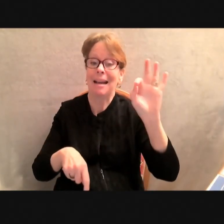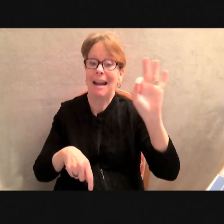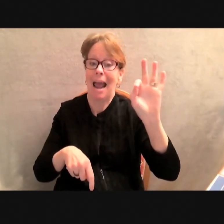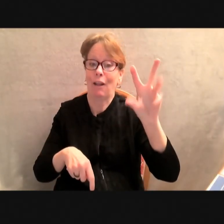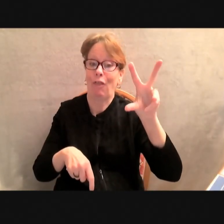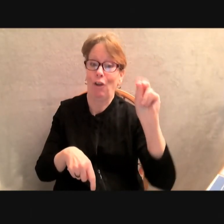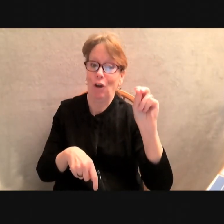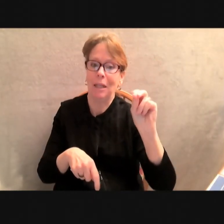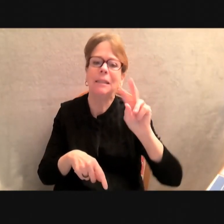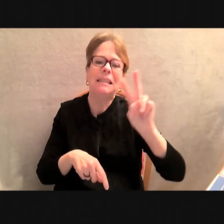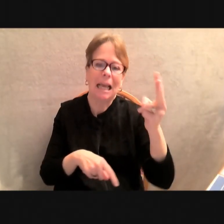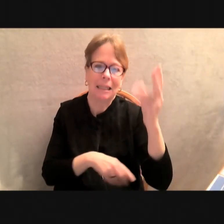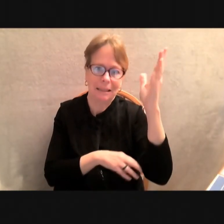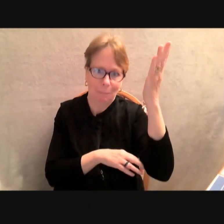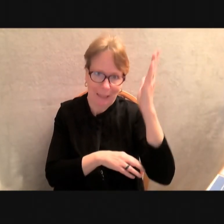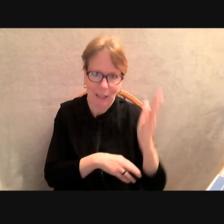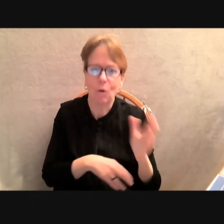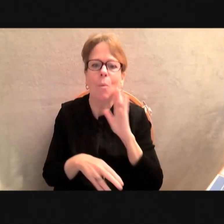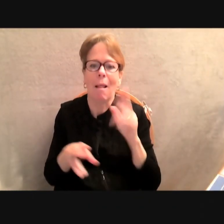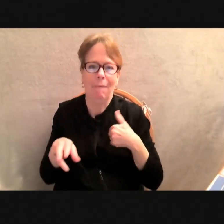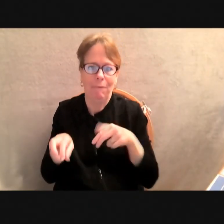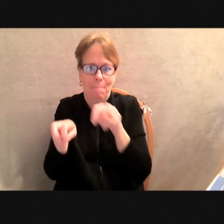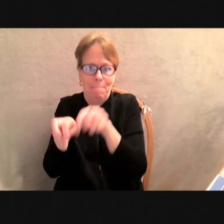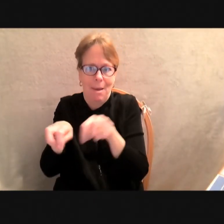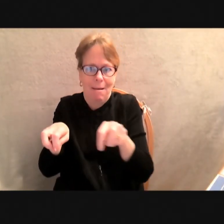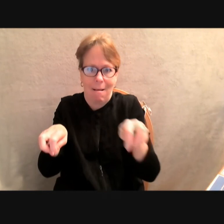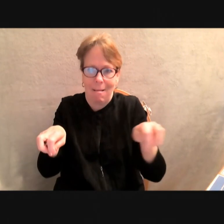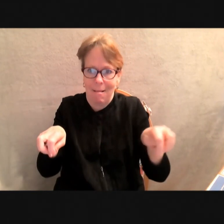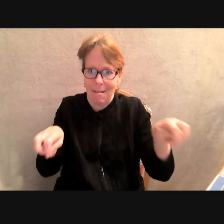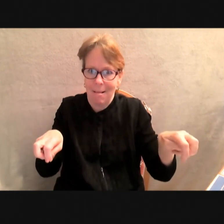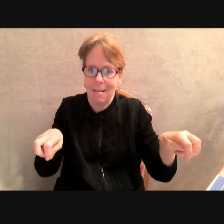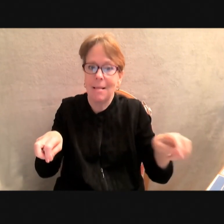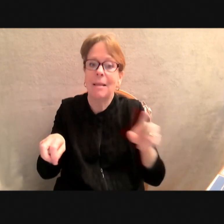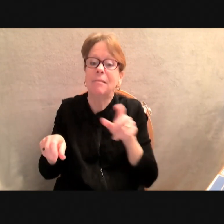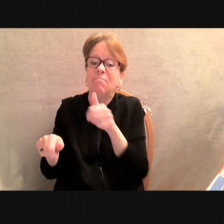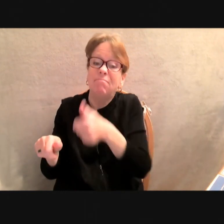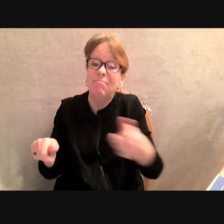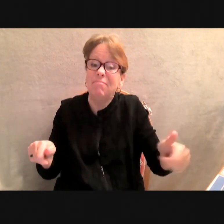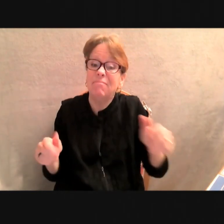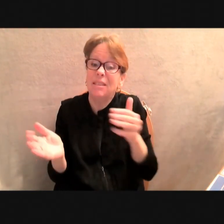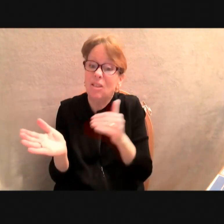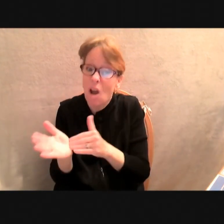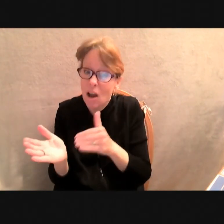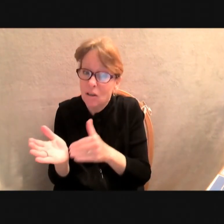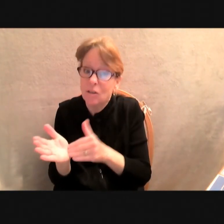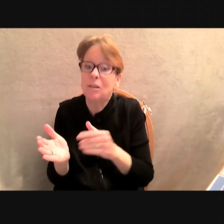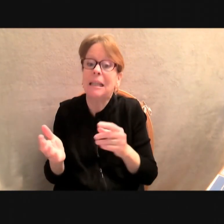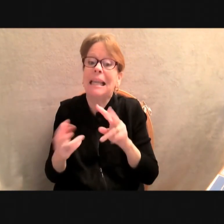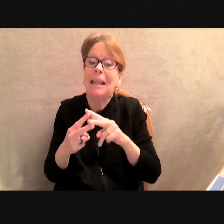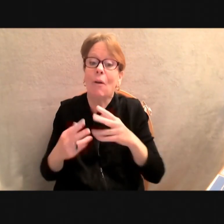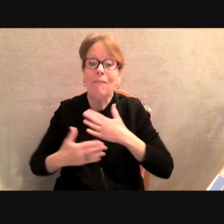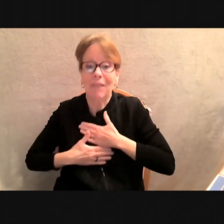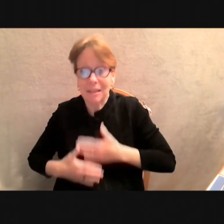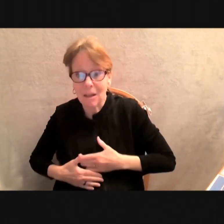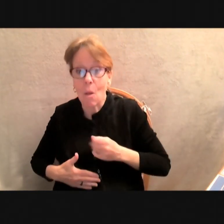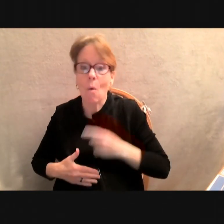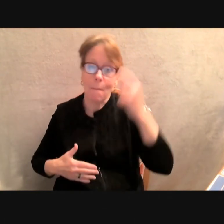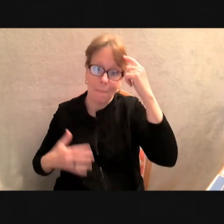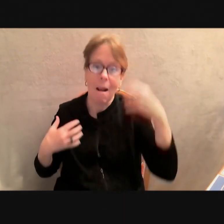session which will be a panel discussion of doctors with physical and mental health disabilities. So, thanks.